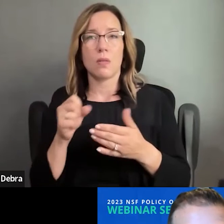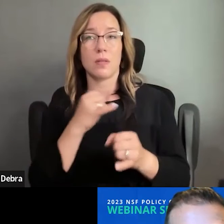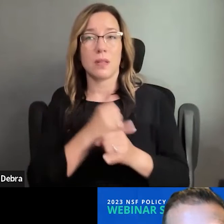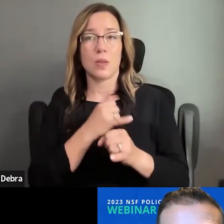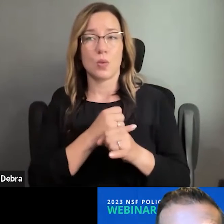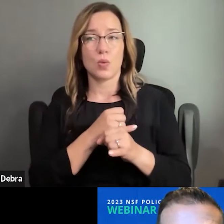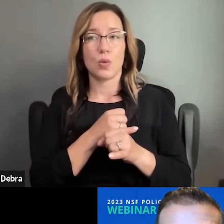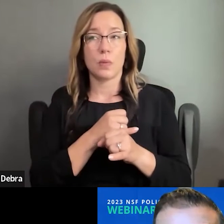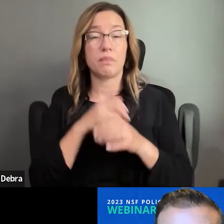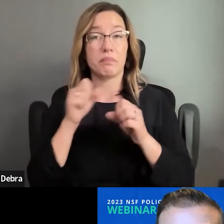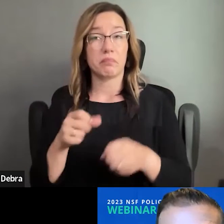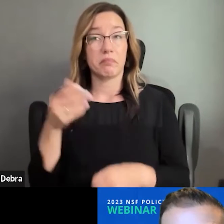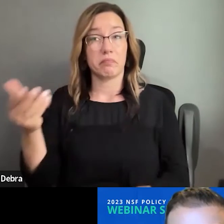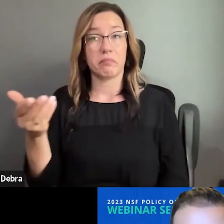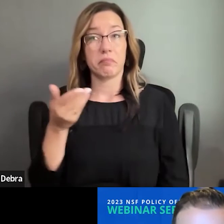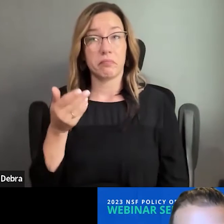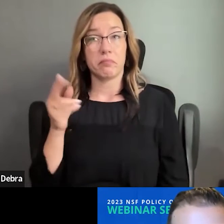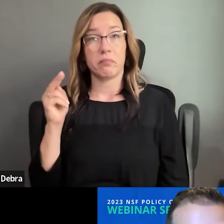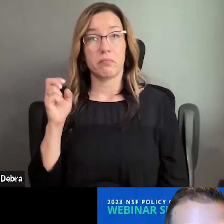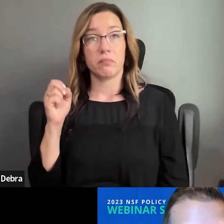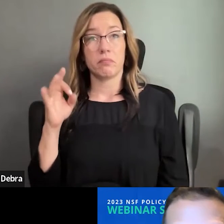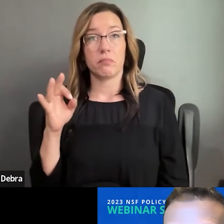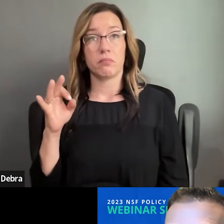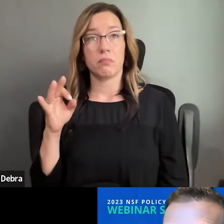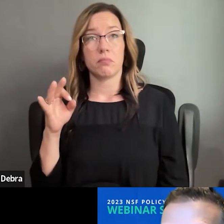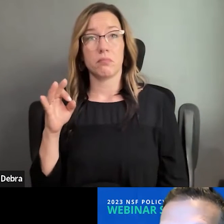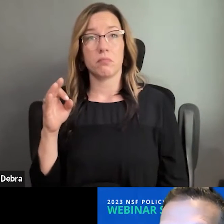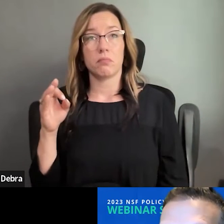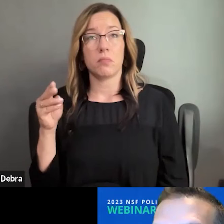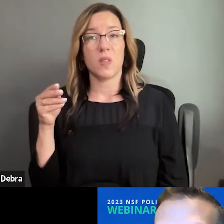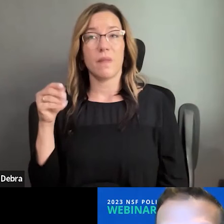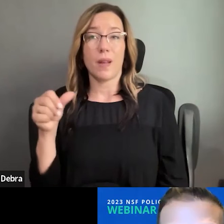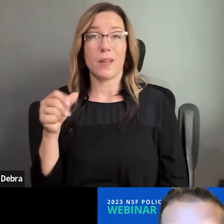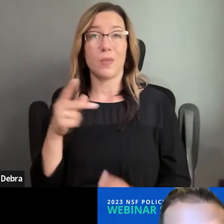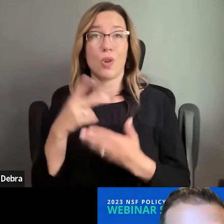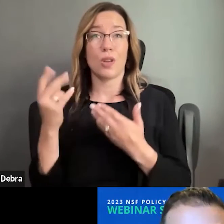can they be hired on an NSF funded project? Jean Feldman: Well, this actually is